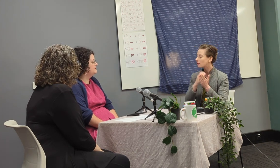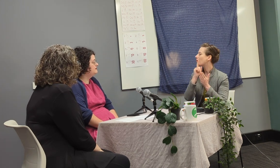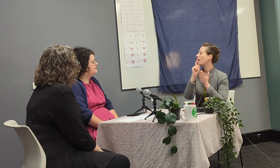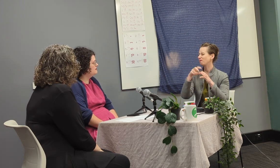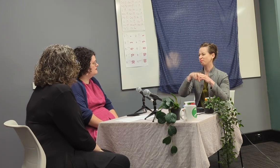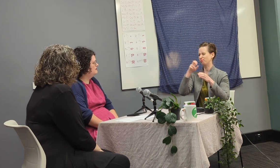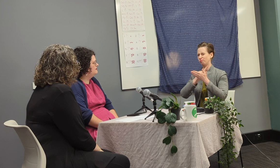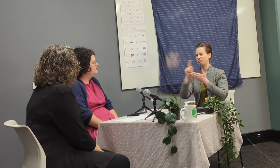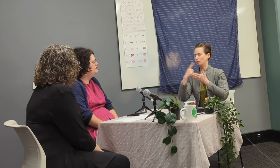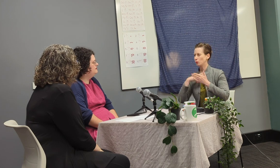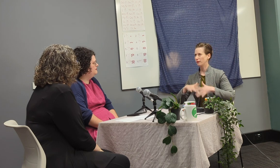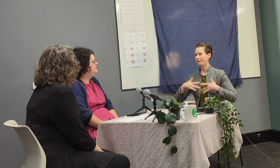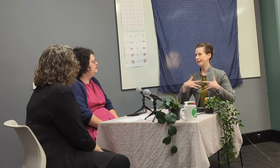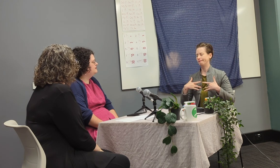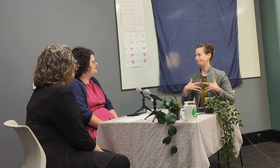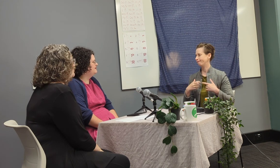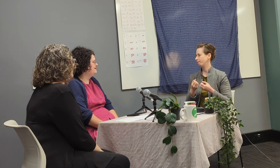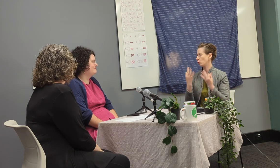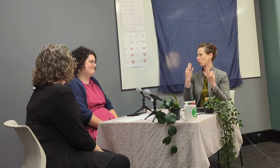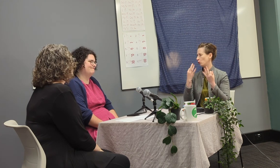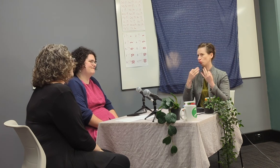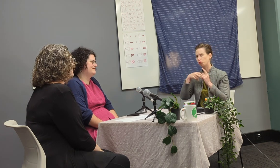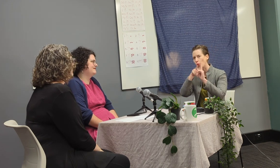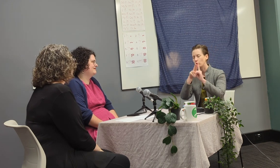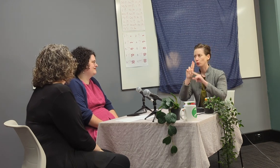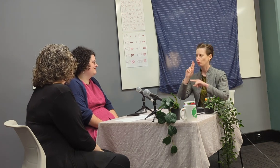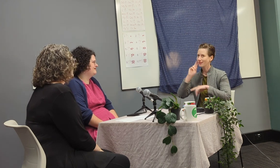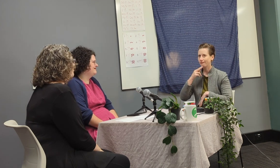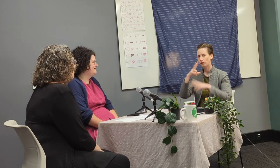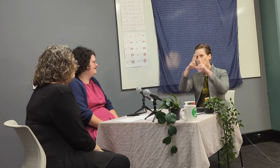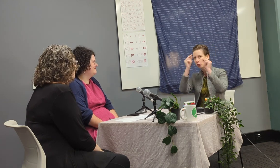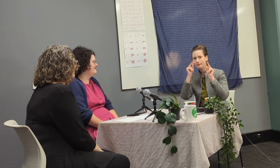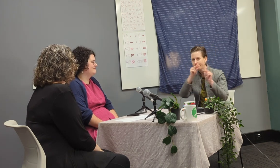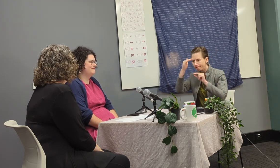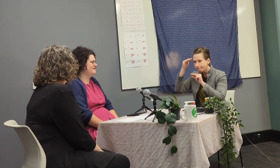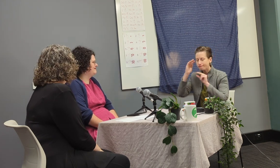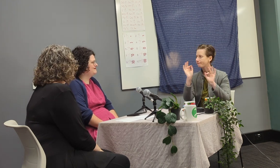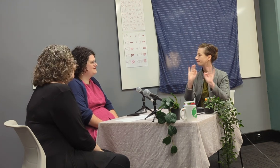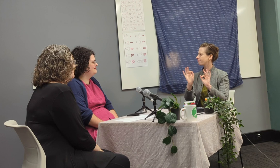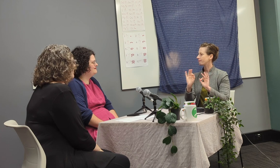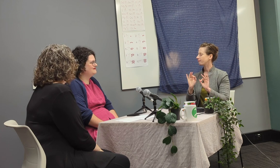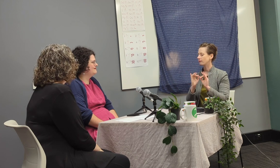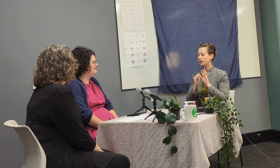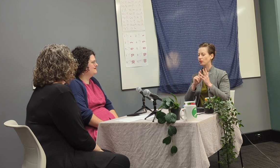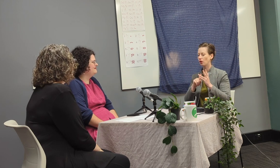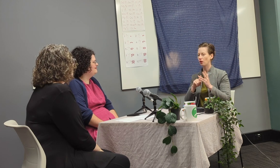So, I registered in a course, and then I pulled out because there wasn’t any role models. Deaf nurses were not there.